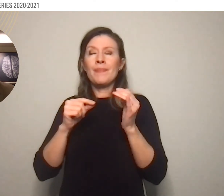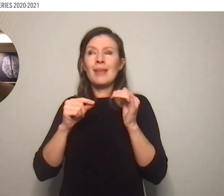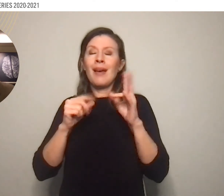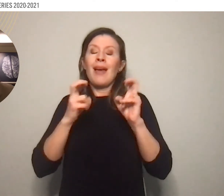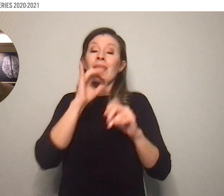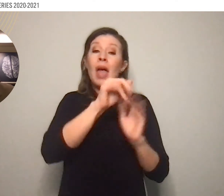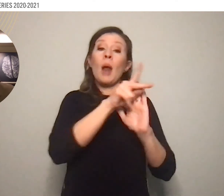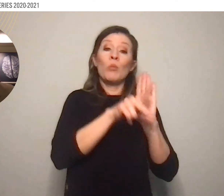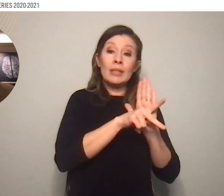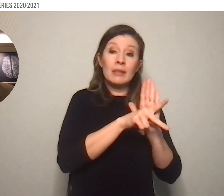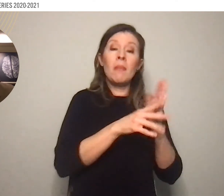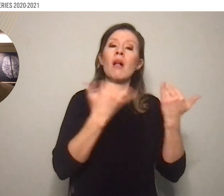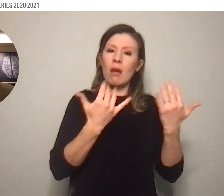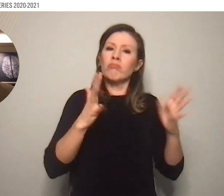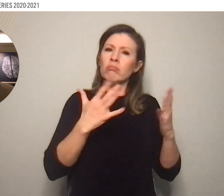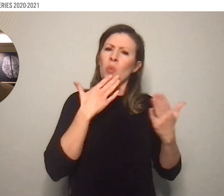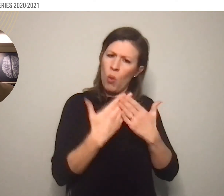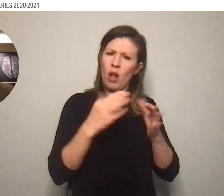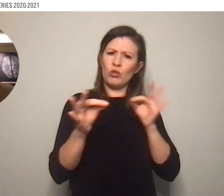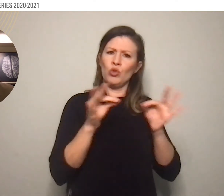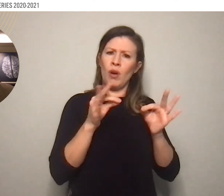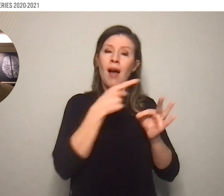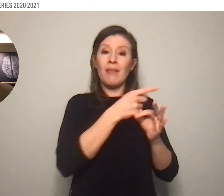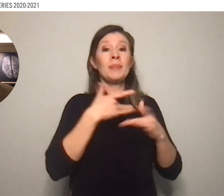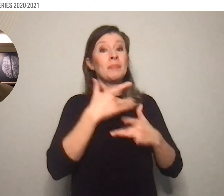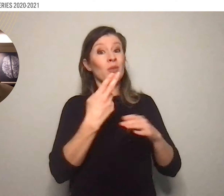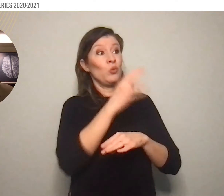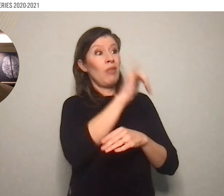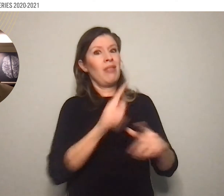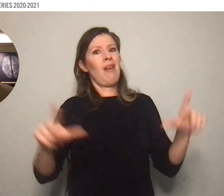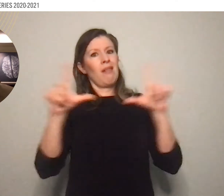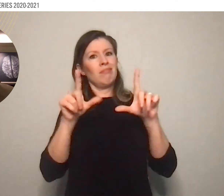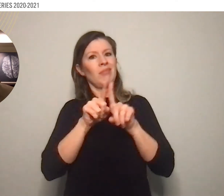principle is not well described and it's often the framework by which most of cognitive neuroscience